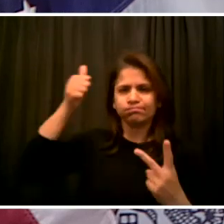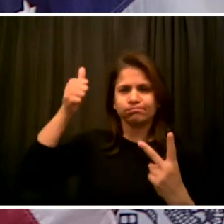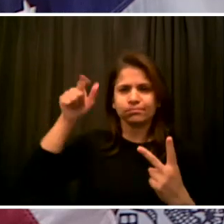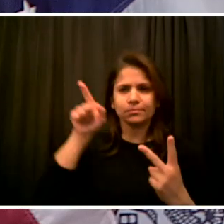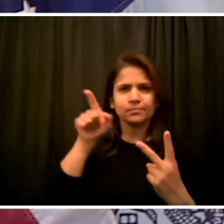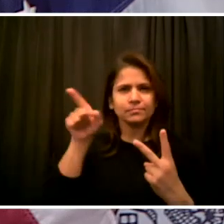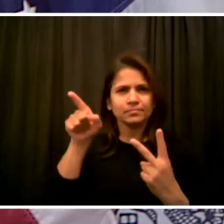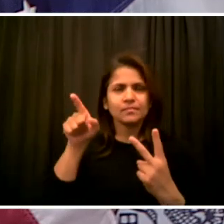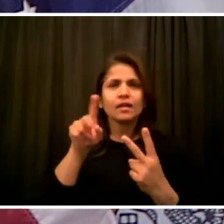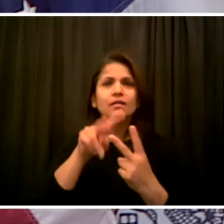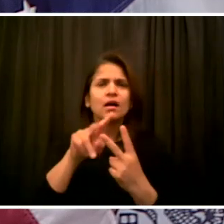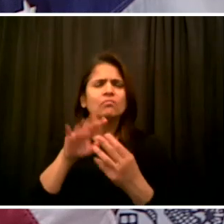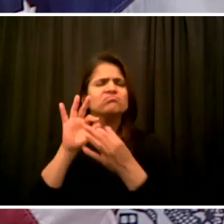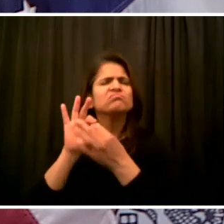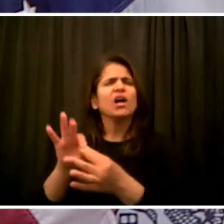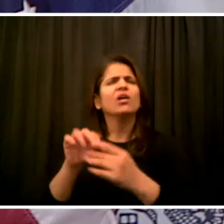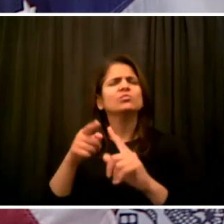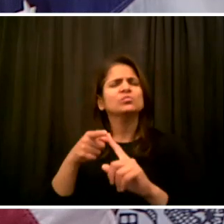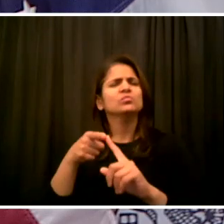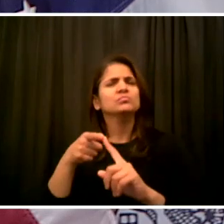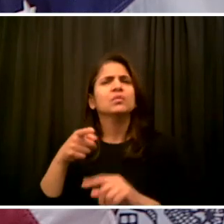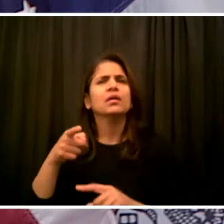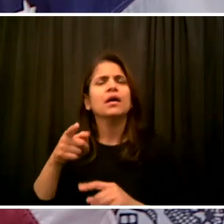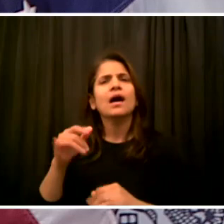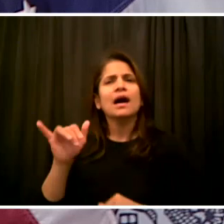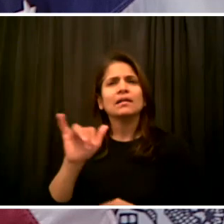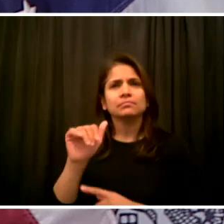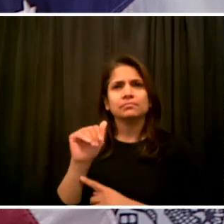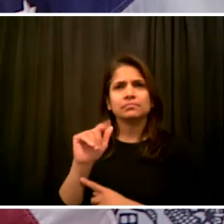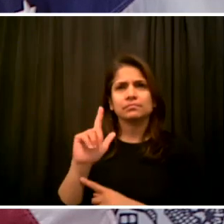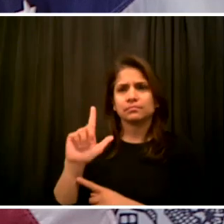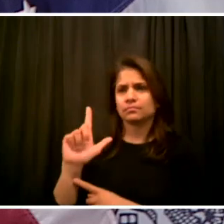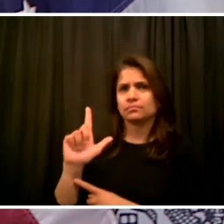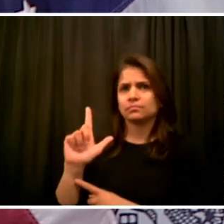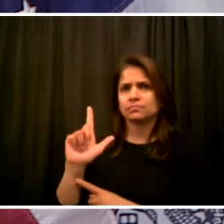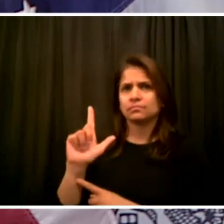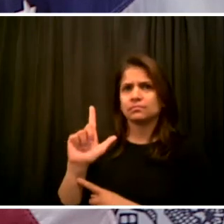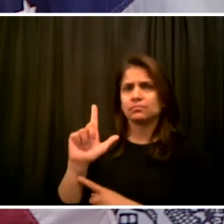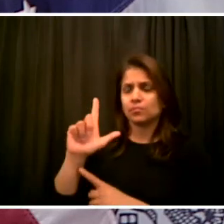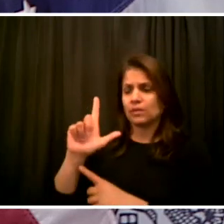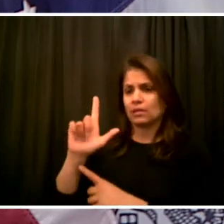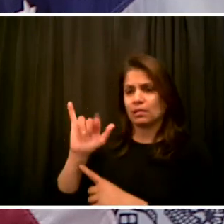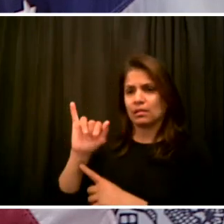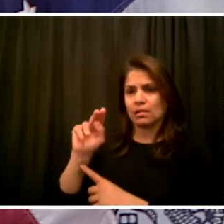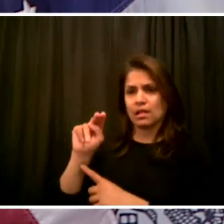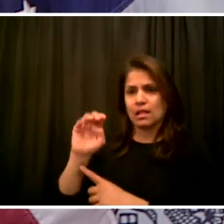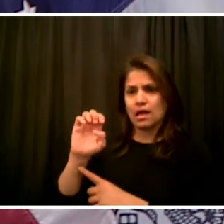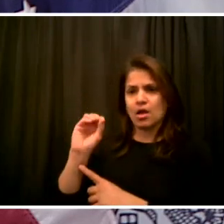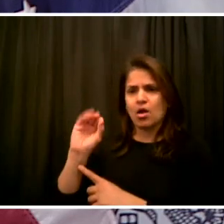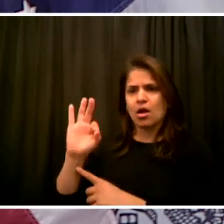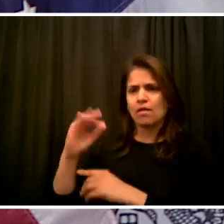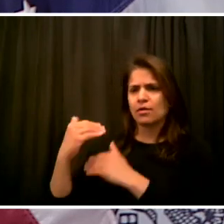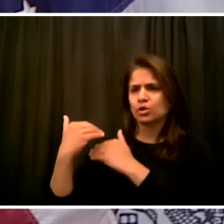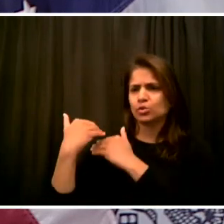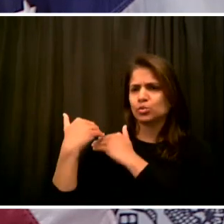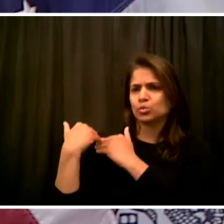COMMISSIONER SHEA COULD RESPOND TO. THE FIRST ONE WAS REGARDING LINE OF TDUYDE SIATGNION. I KNOW THAT A LOT